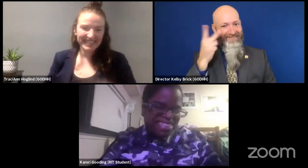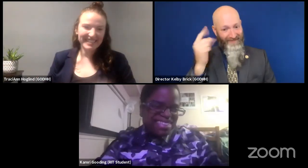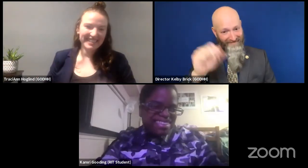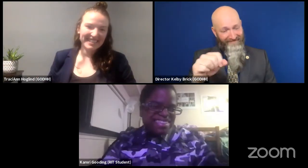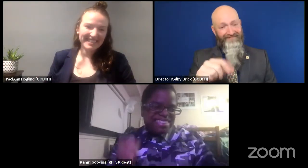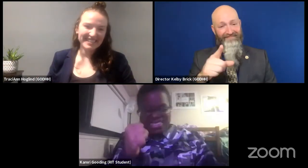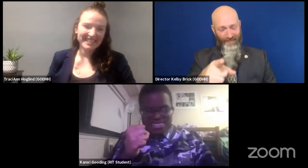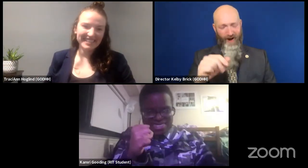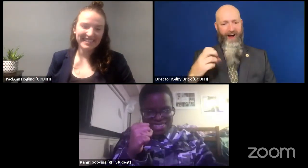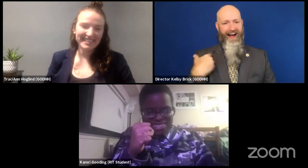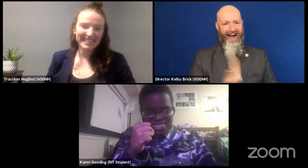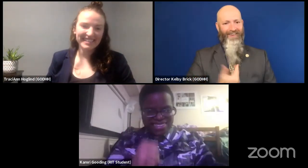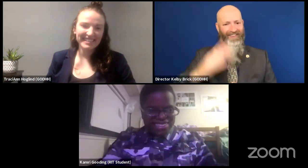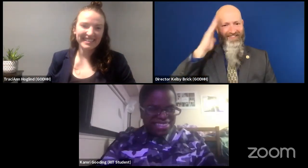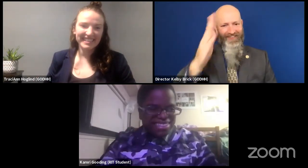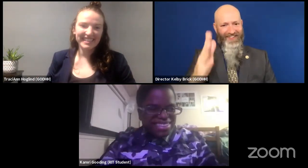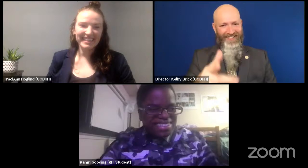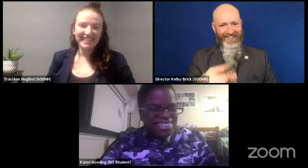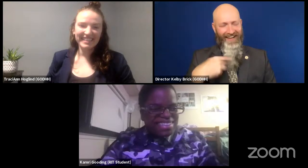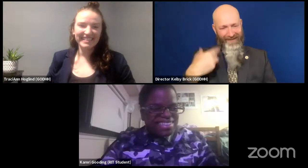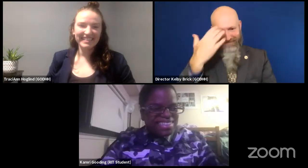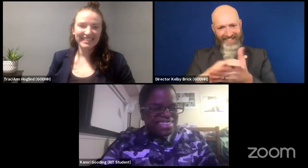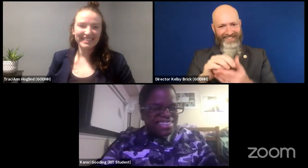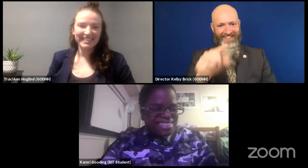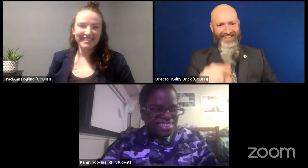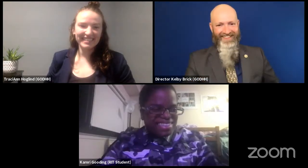Yes, thank you. KELBY BRICK: Yes, Kamri. You are our future.